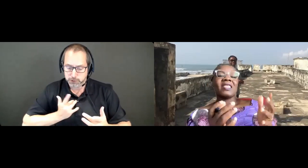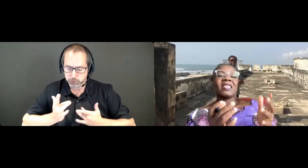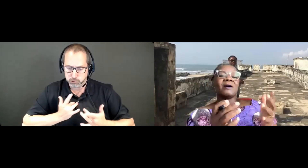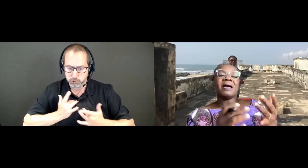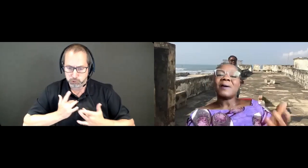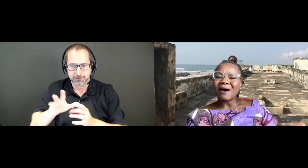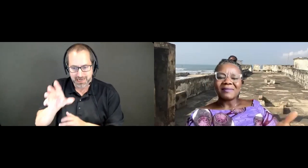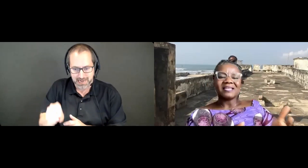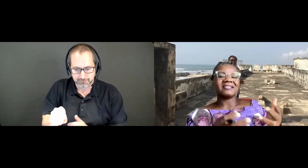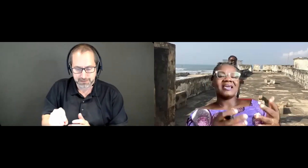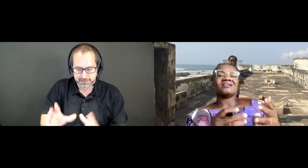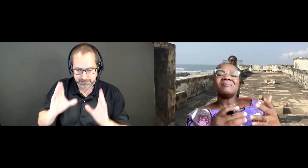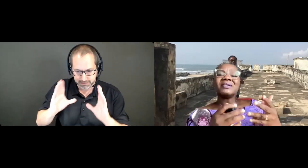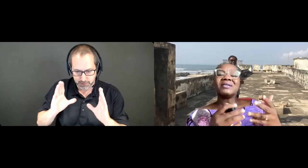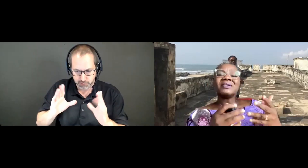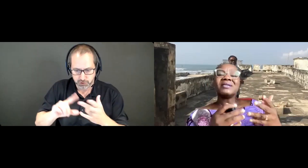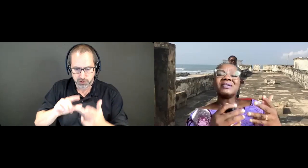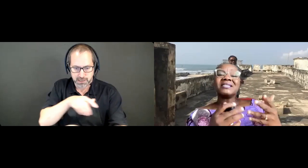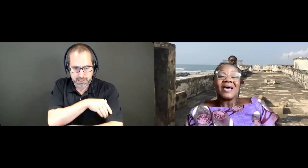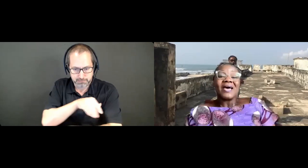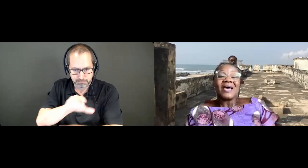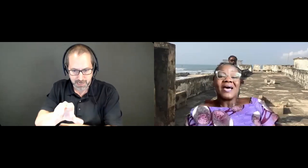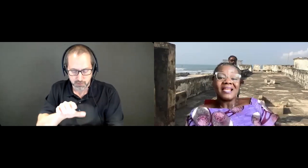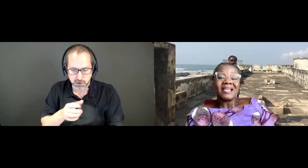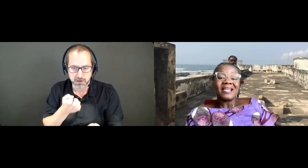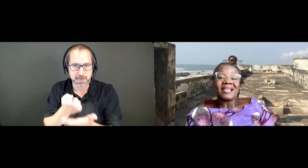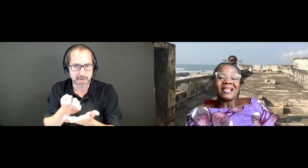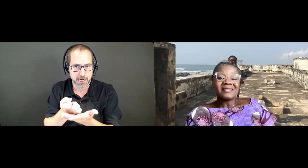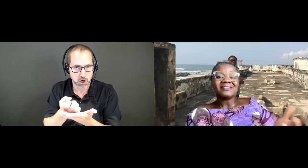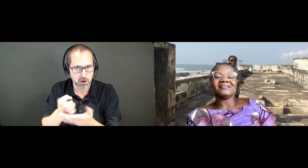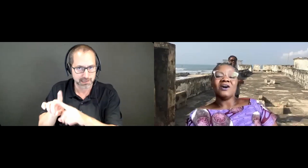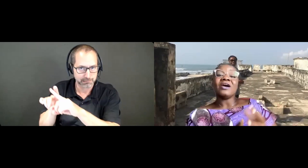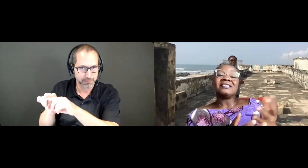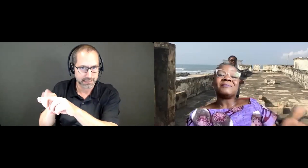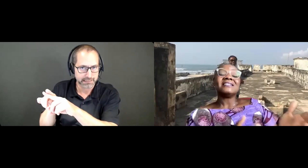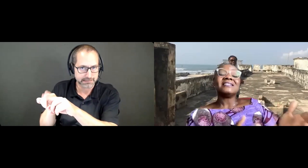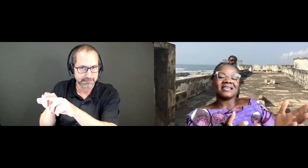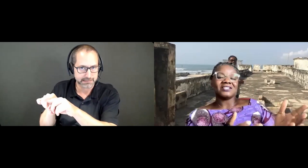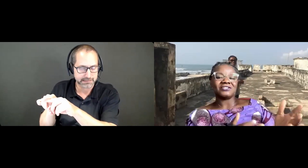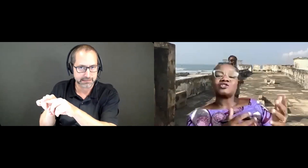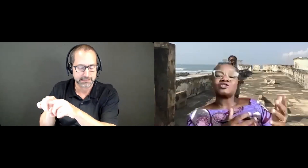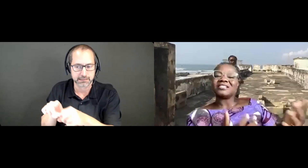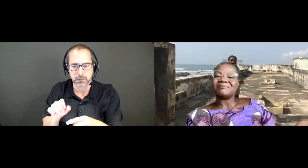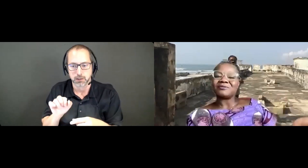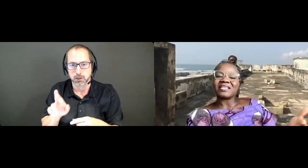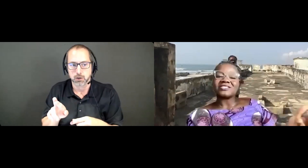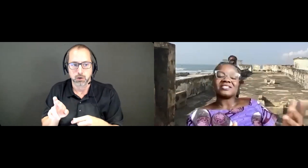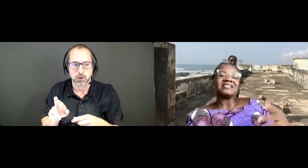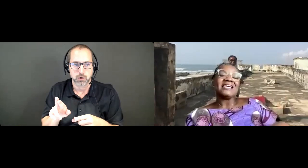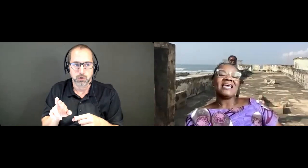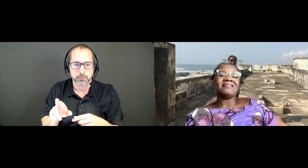empowerment, economic dependency, or independency, I should say, cultural liberation,